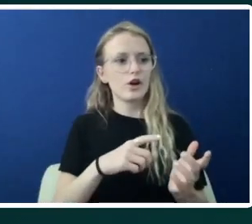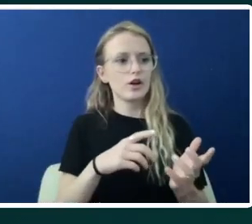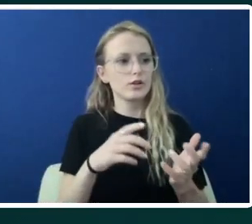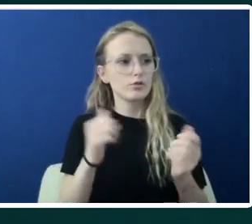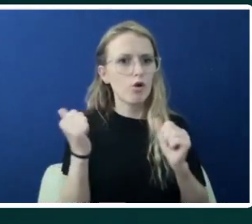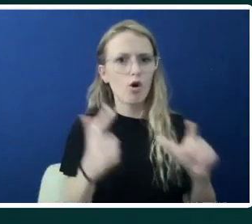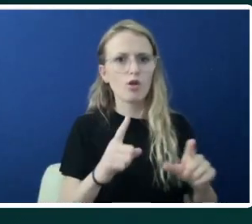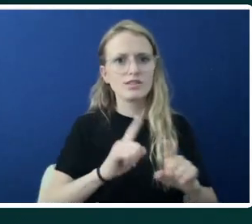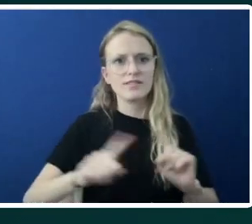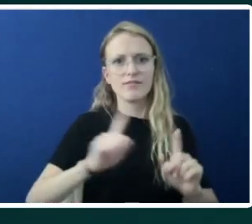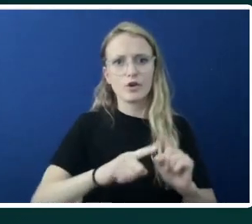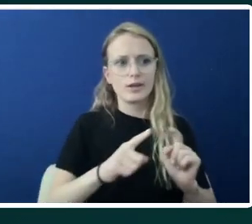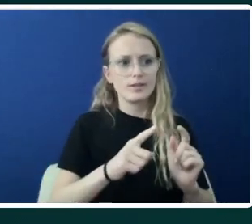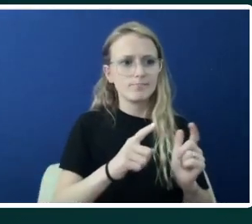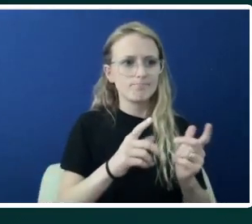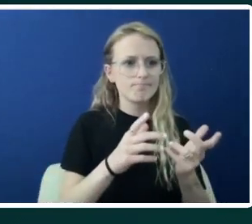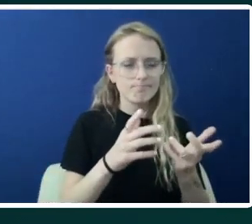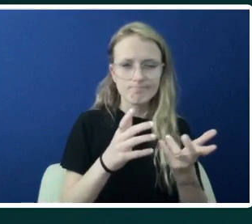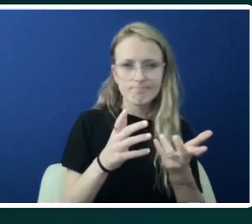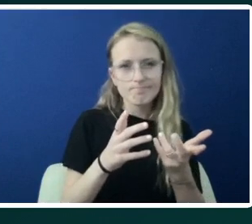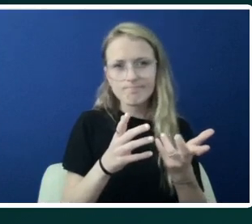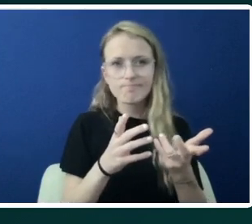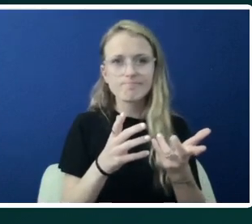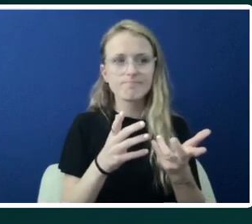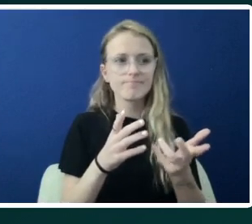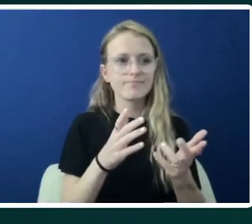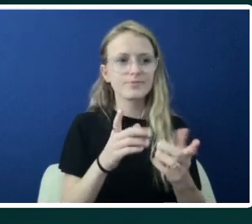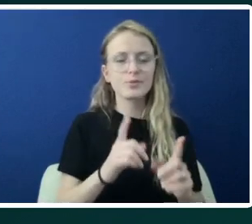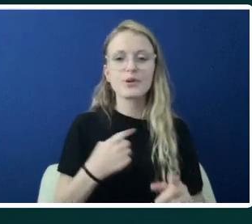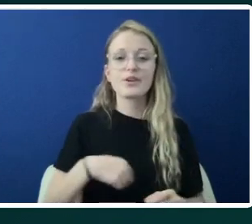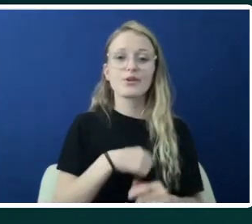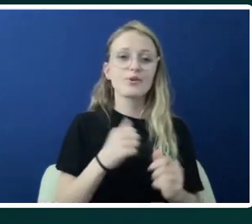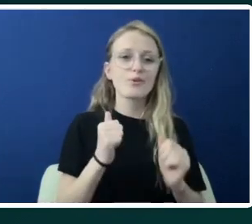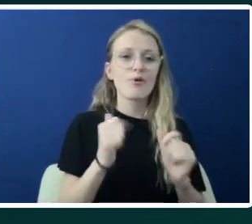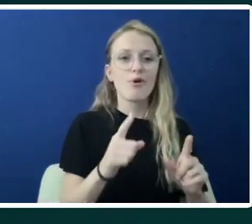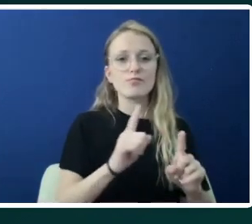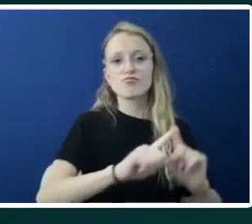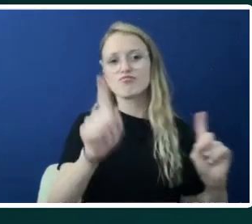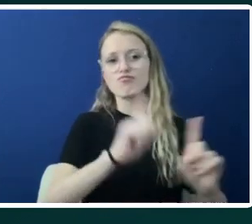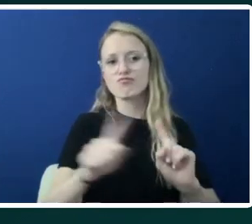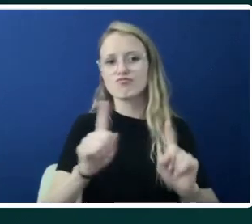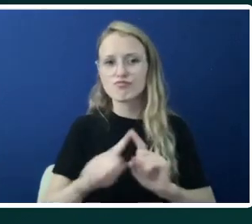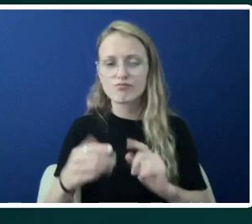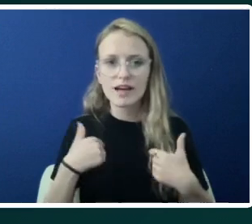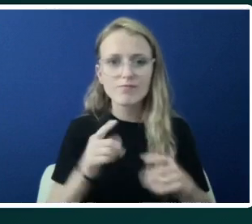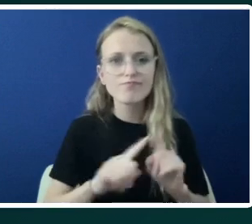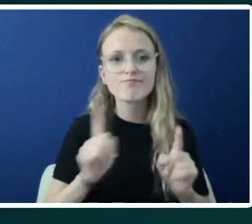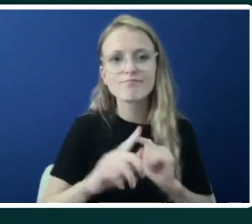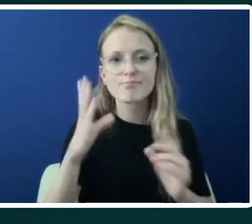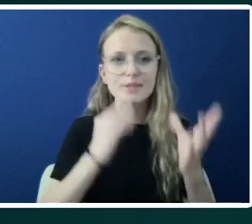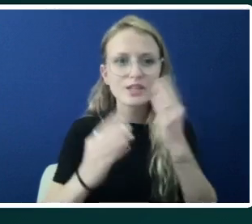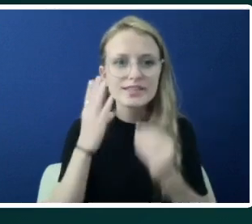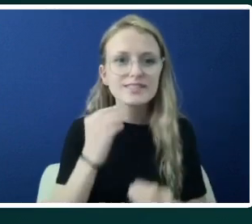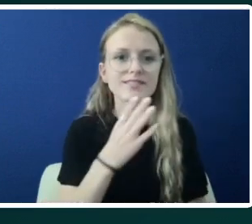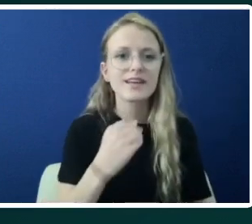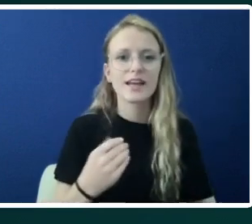of perspectives and lived experiences. Let's advance to the next slide, please.